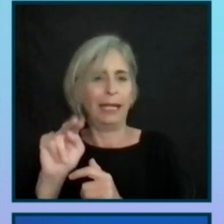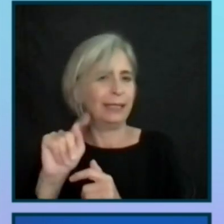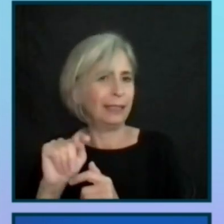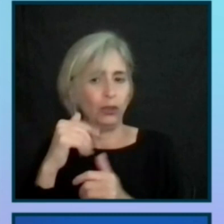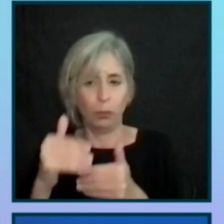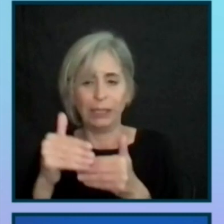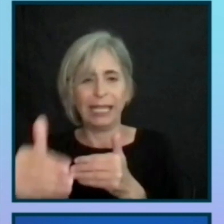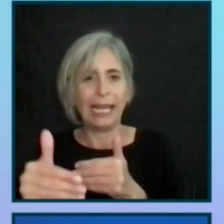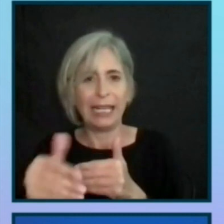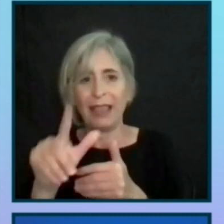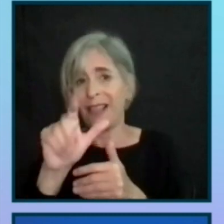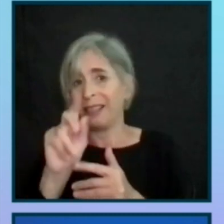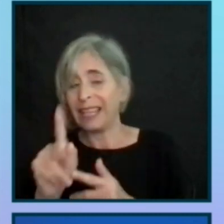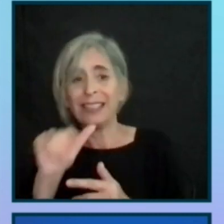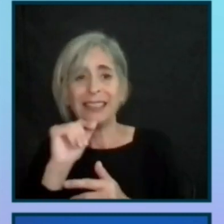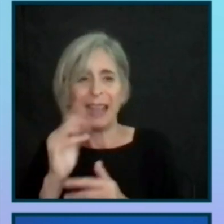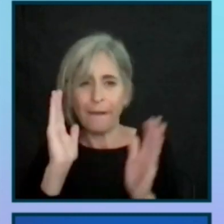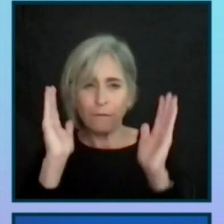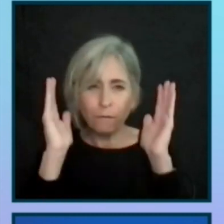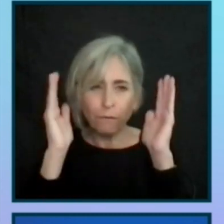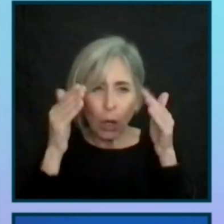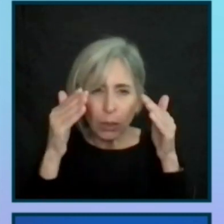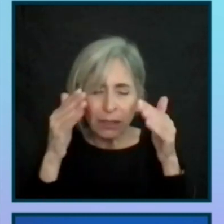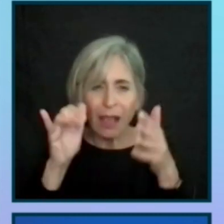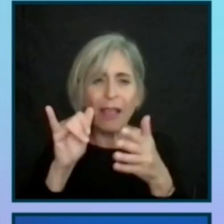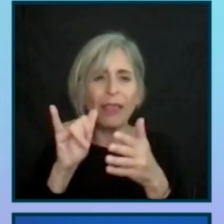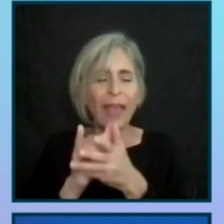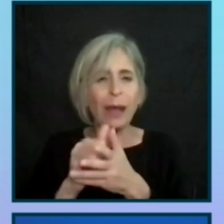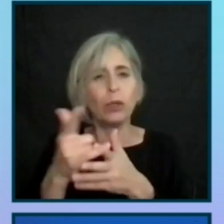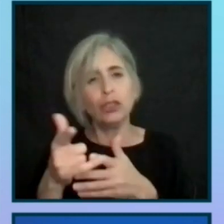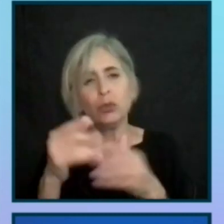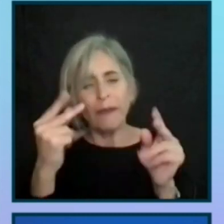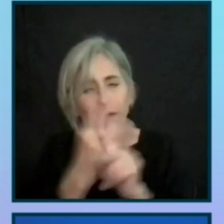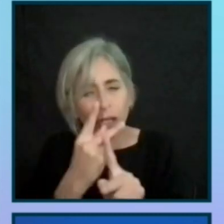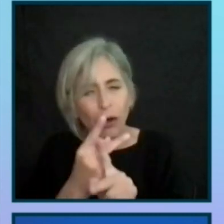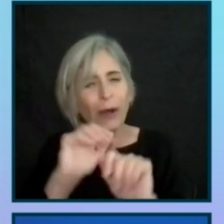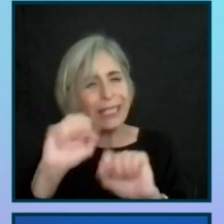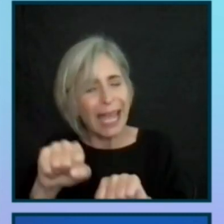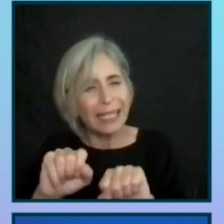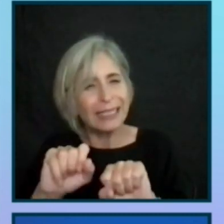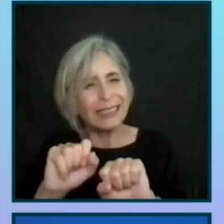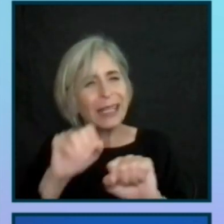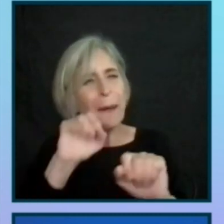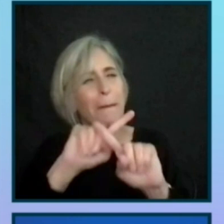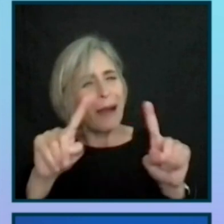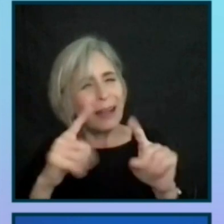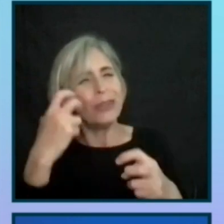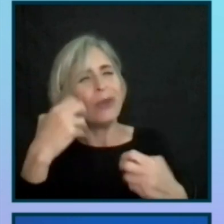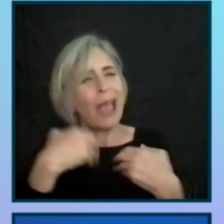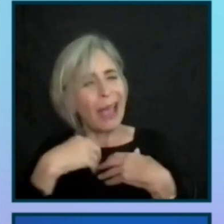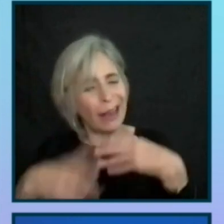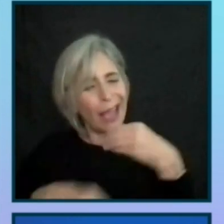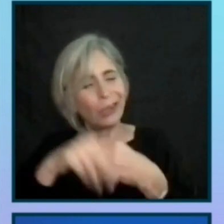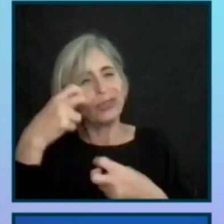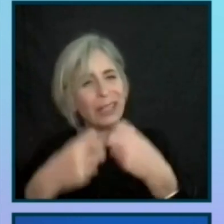or link didn't have focus, that would be something where you could figure it out, that it was accessible with difficulty. And then if it failed the process,